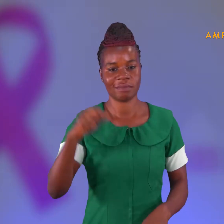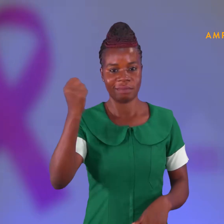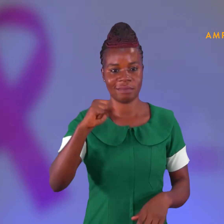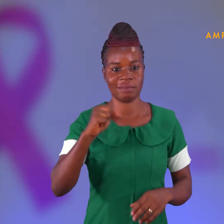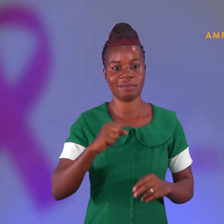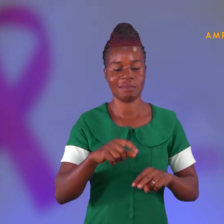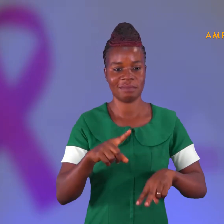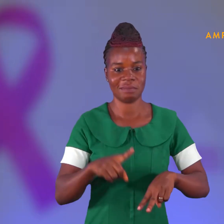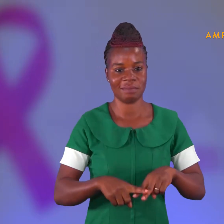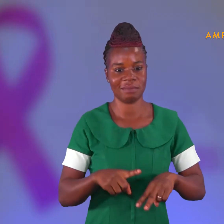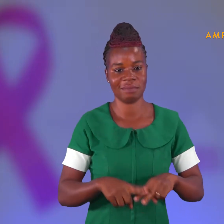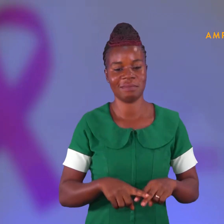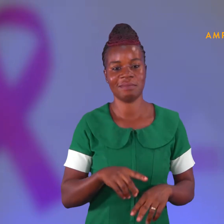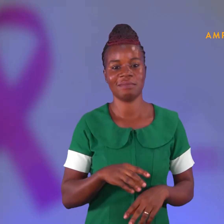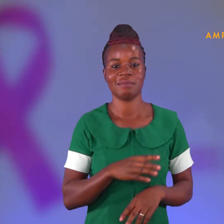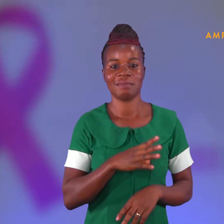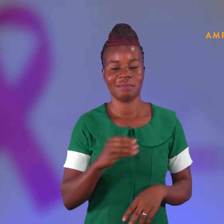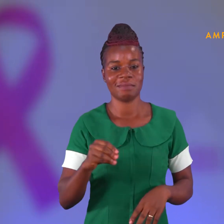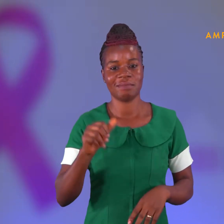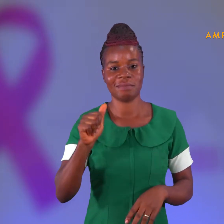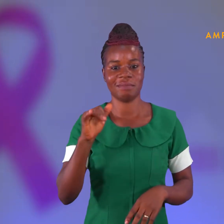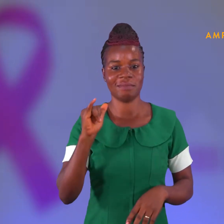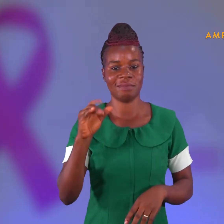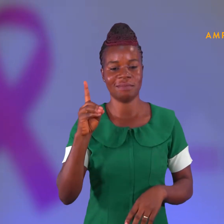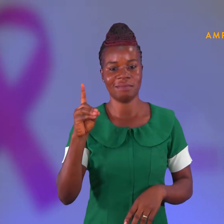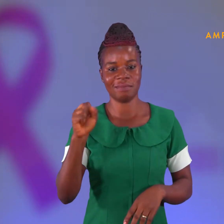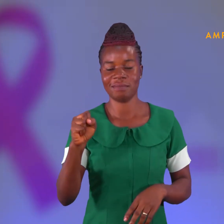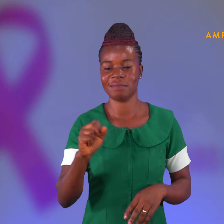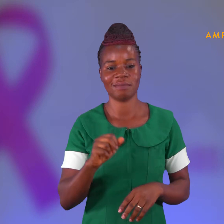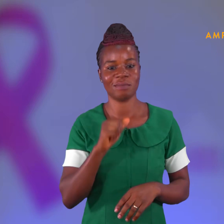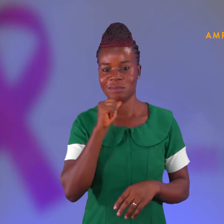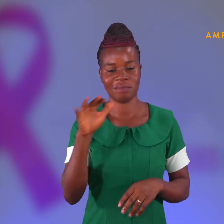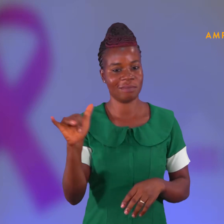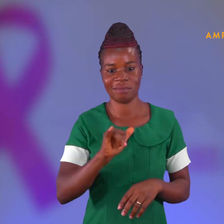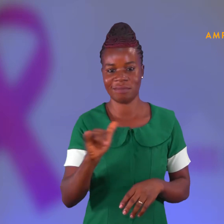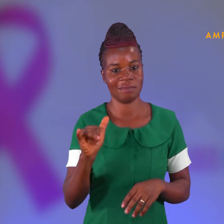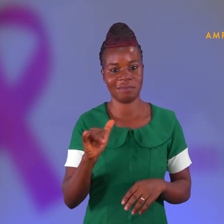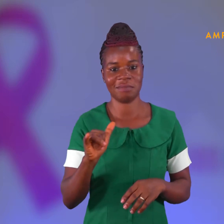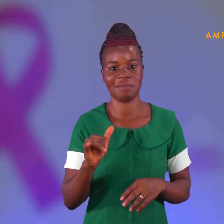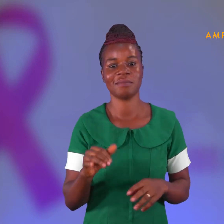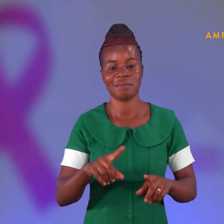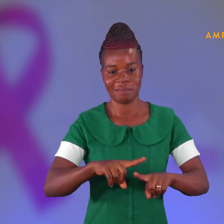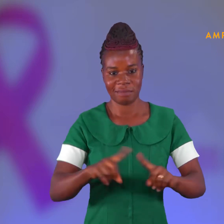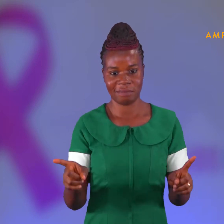Yes. HIV and AIDS are not the same. They are different.